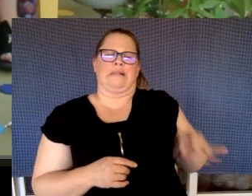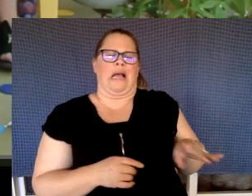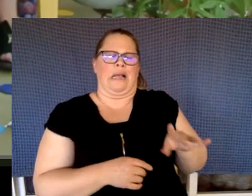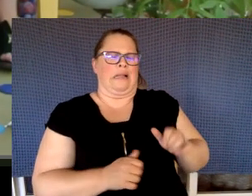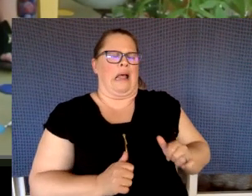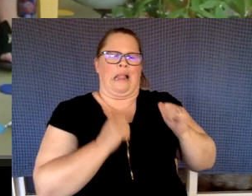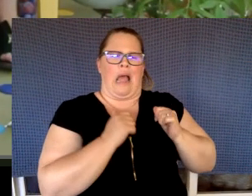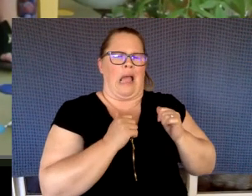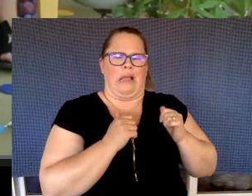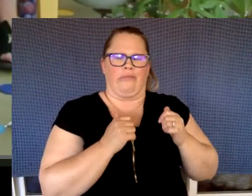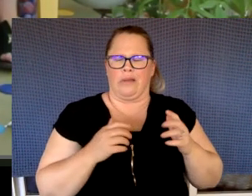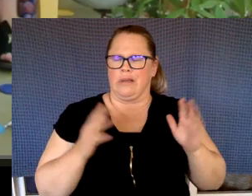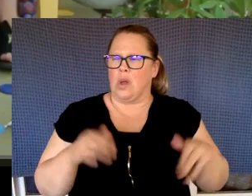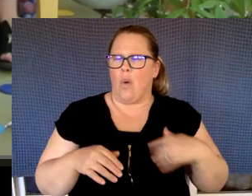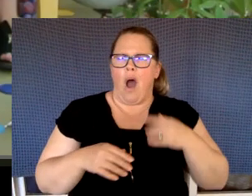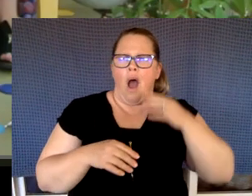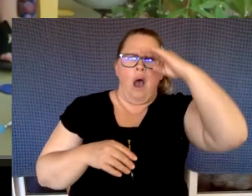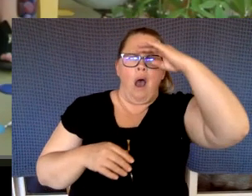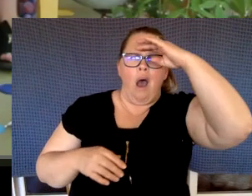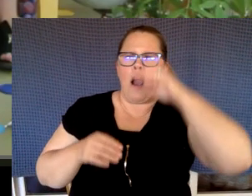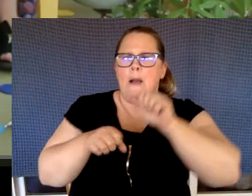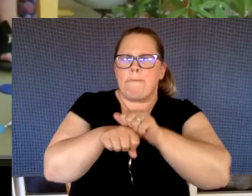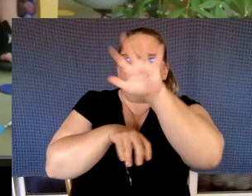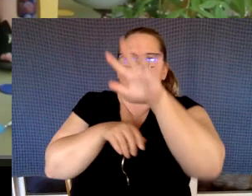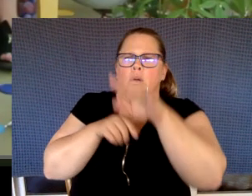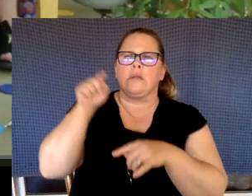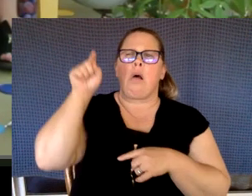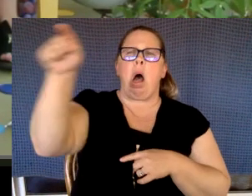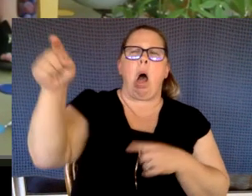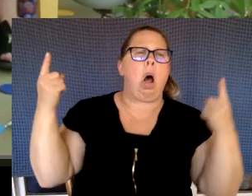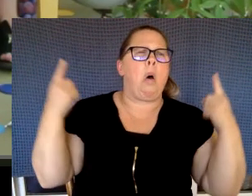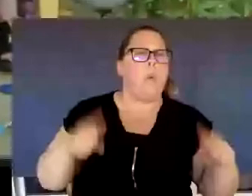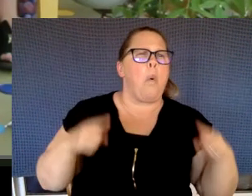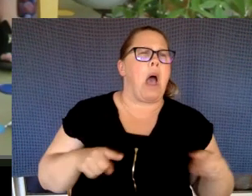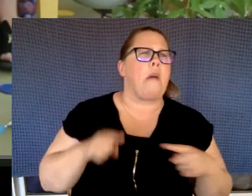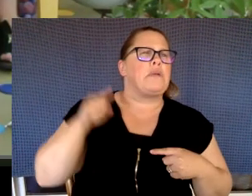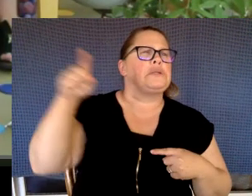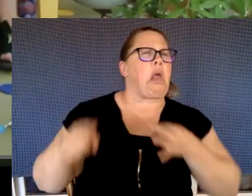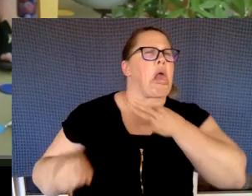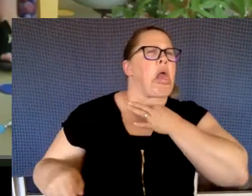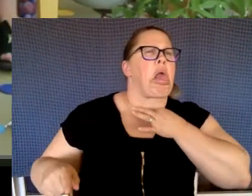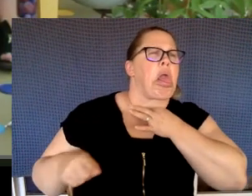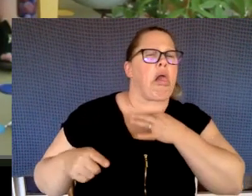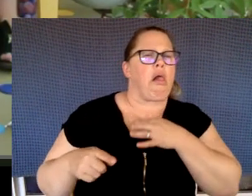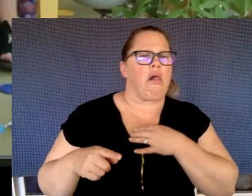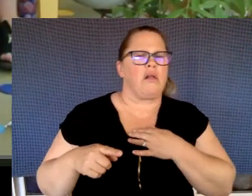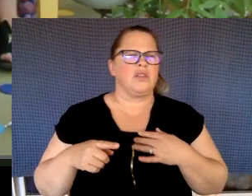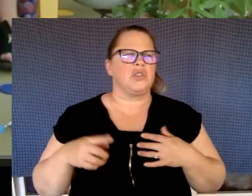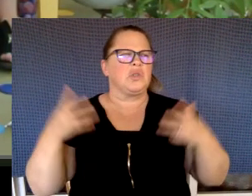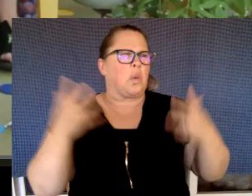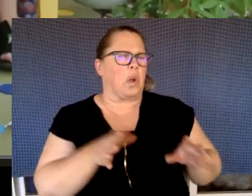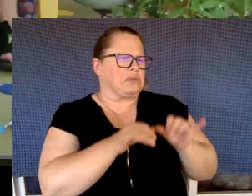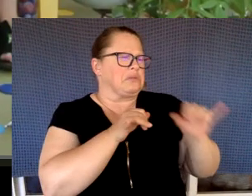She dreamed about what lay beyond the mountains in places far from Matsumoto City. She longed to leave home and see the